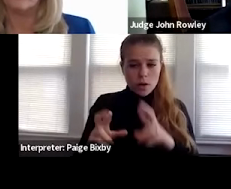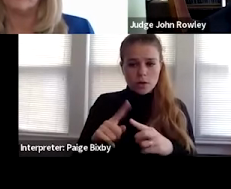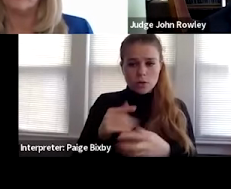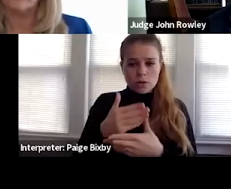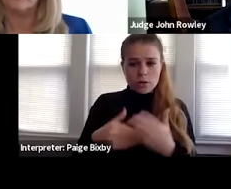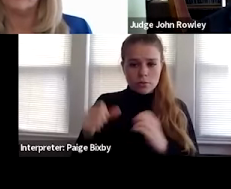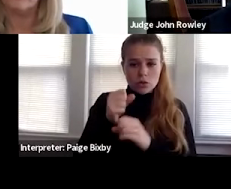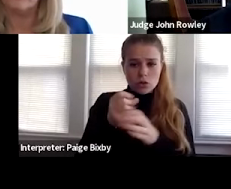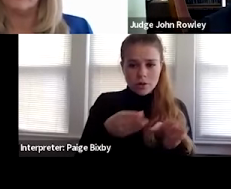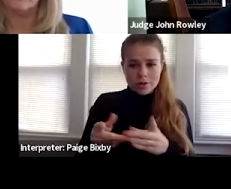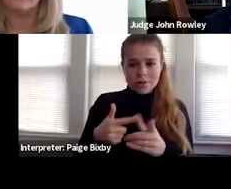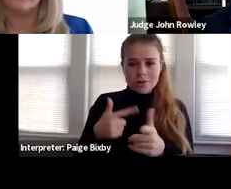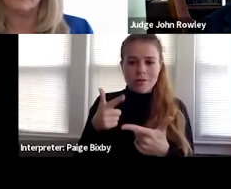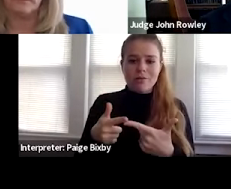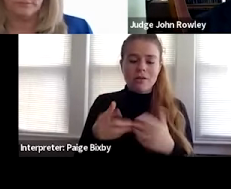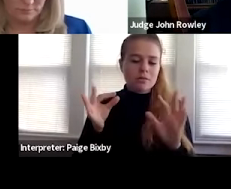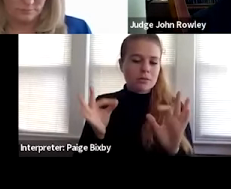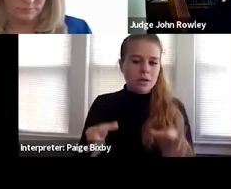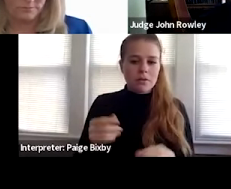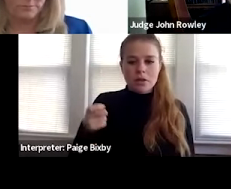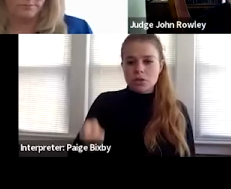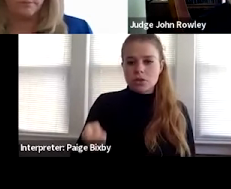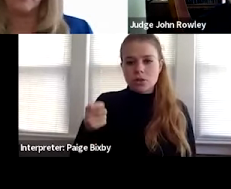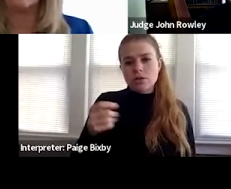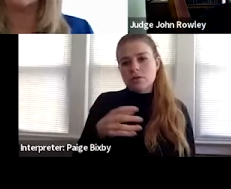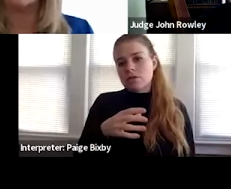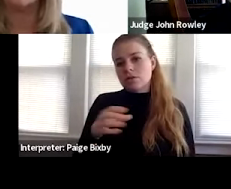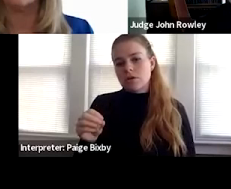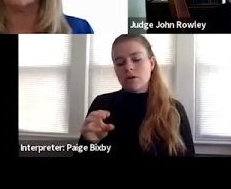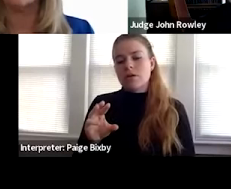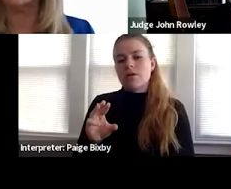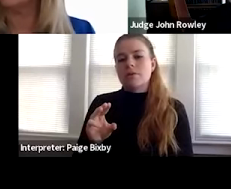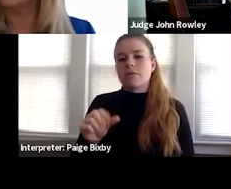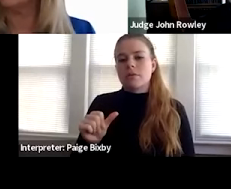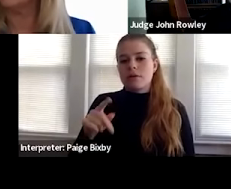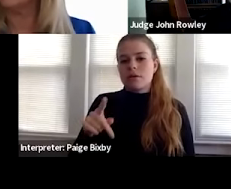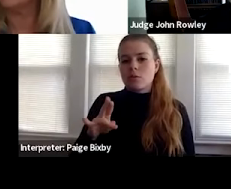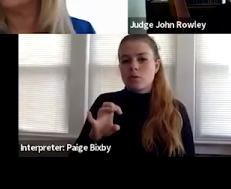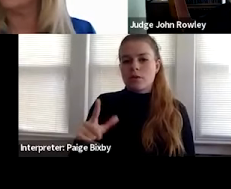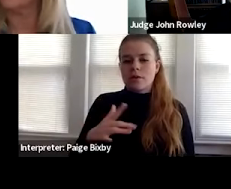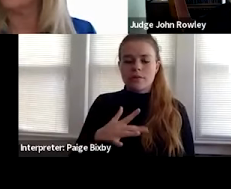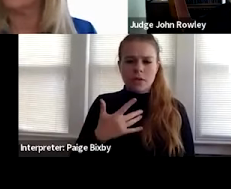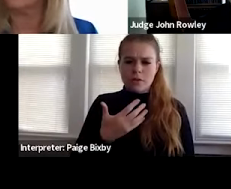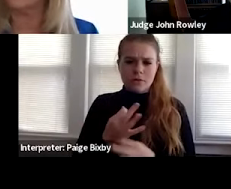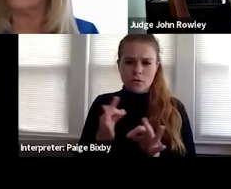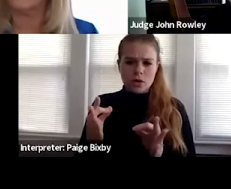And then certainly, Judge Rowley and Ms. Frey, feel free to contribute as well.